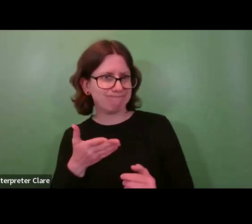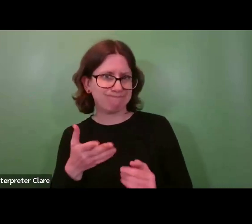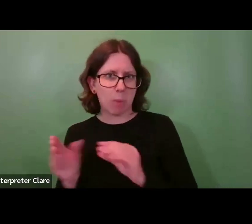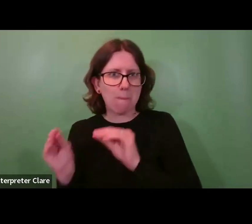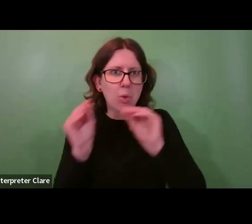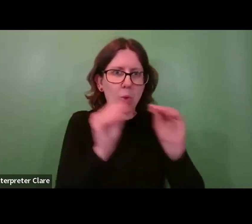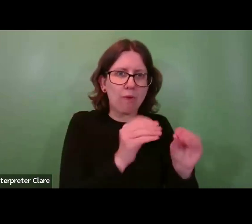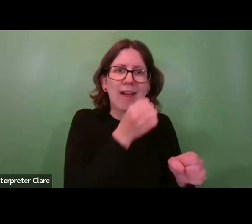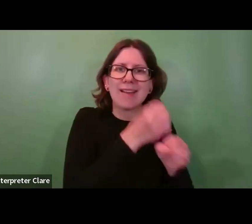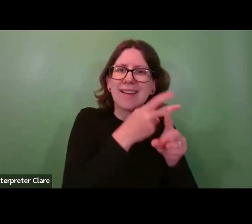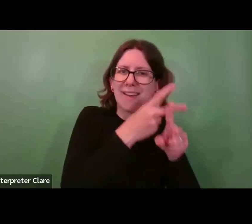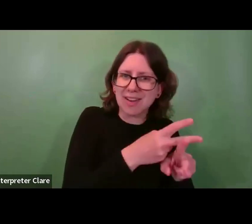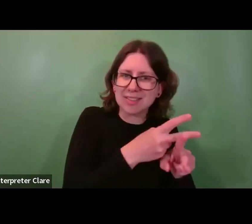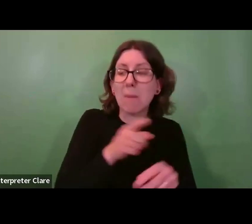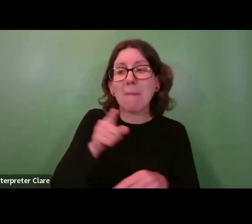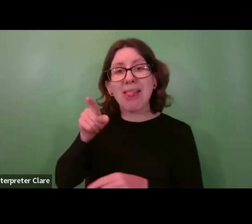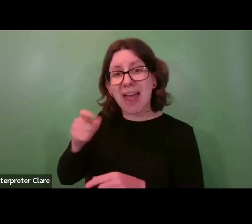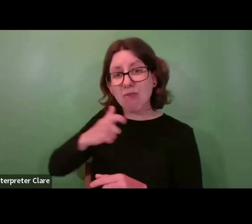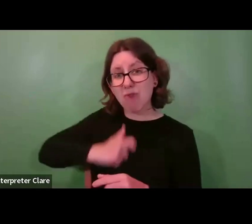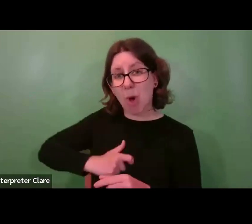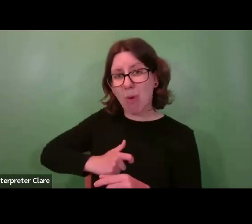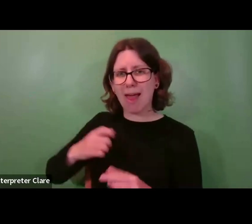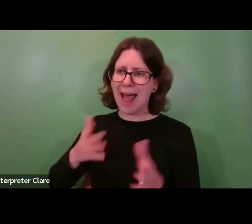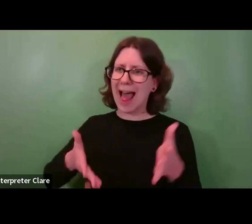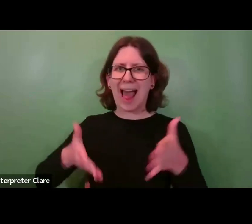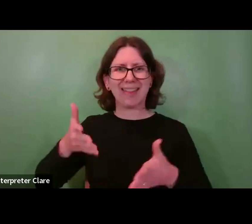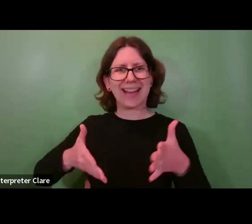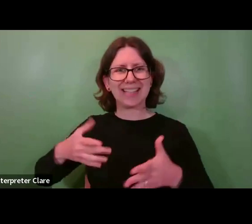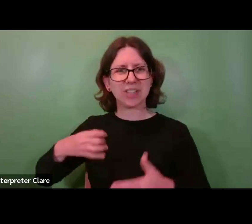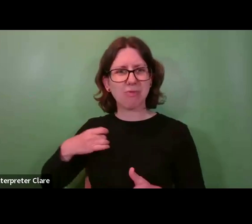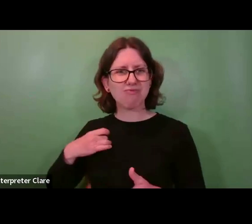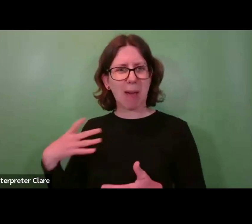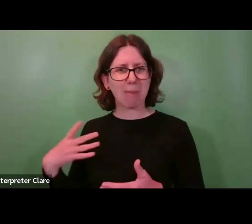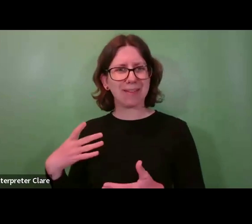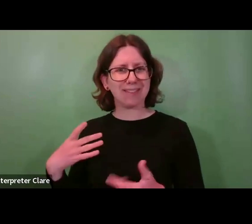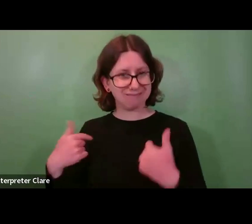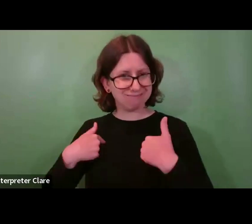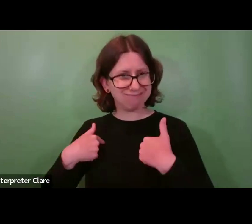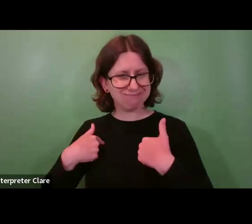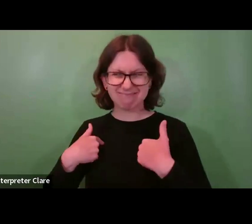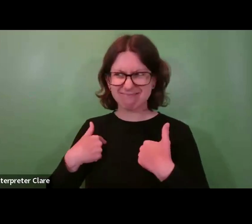athlete representative is always inside me, and I realize that although I sit in a boardroom where we're